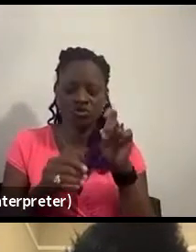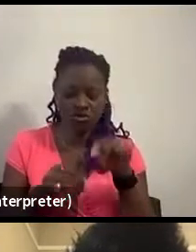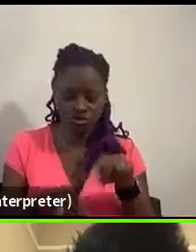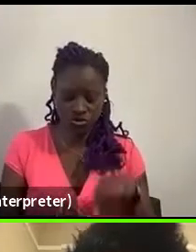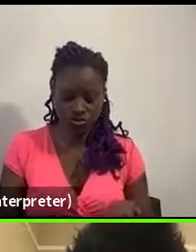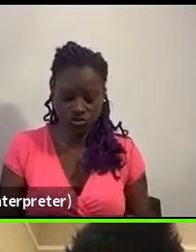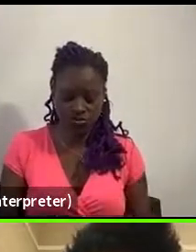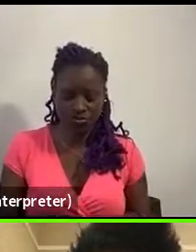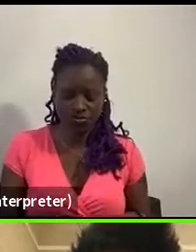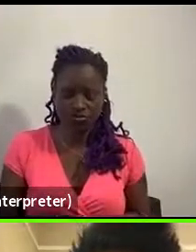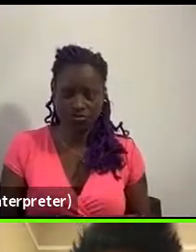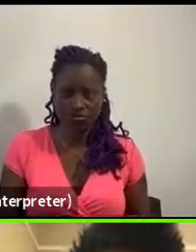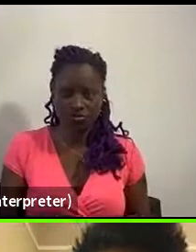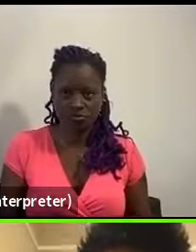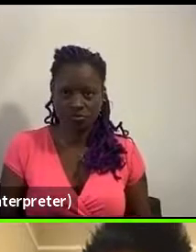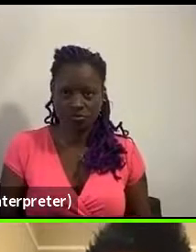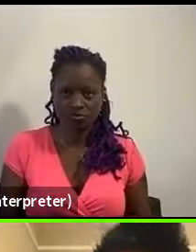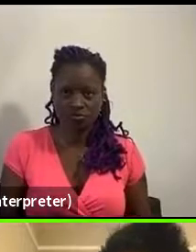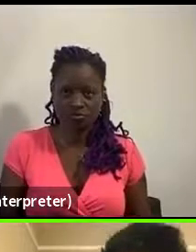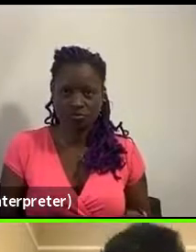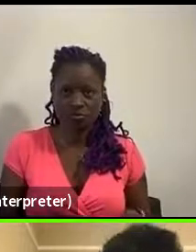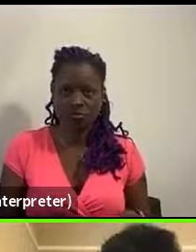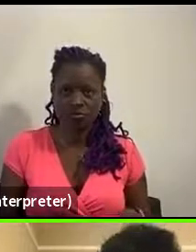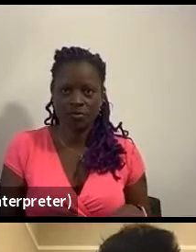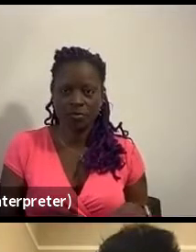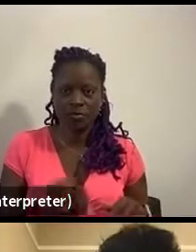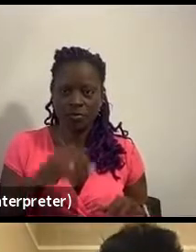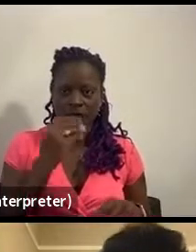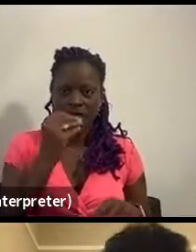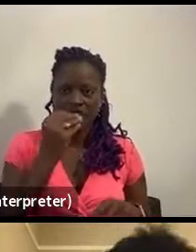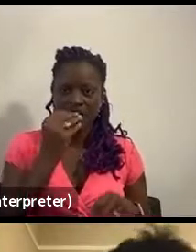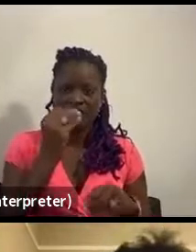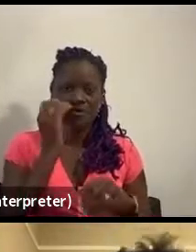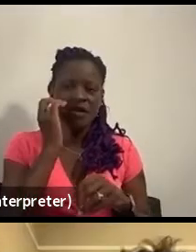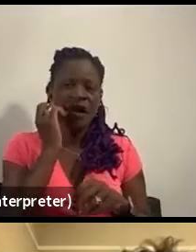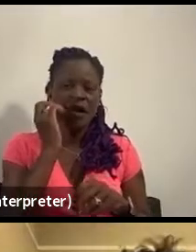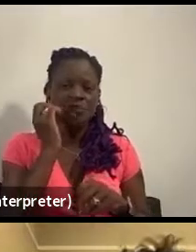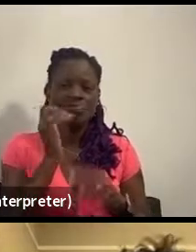And Martin, I would just add and thank you for the question, I always